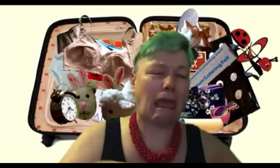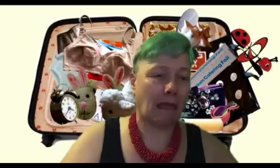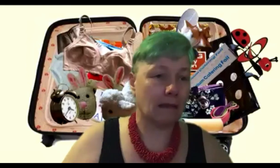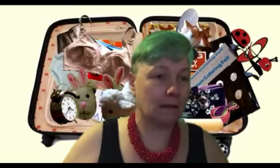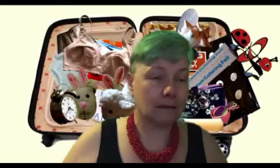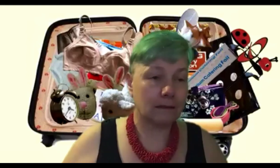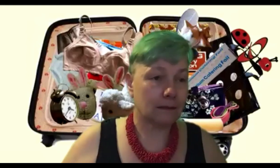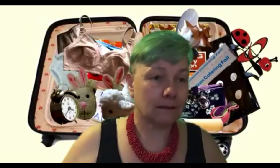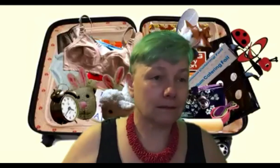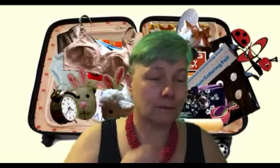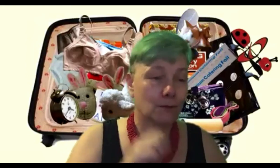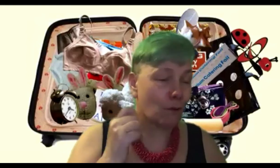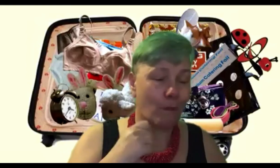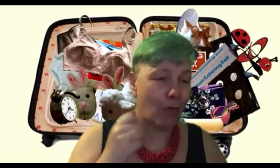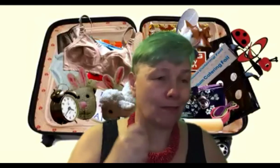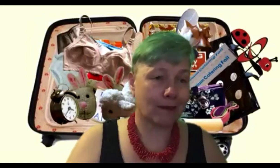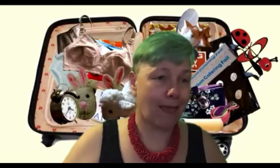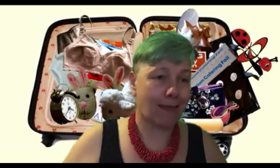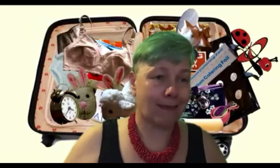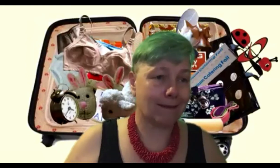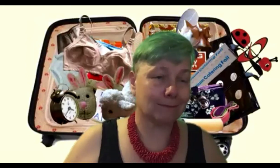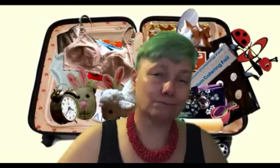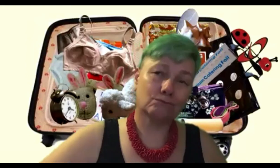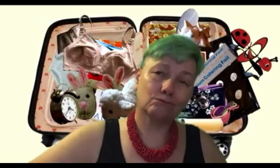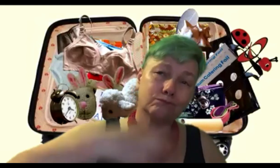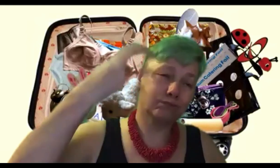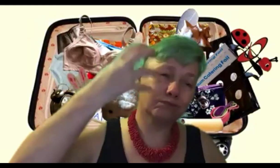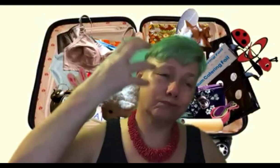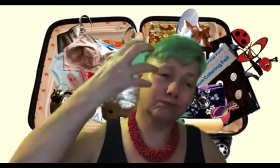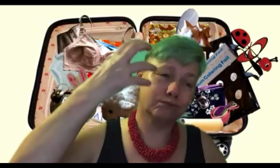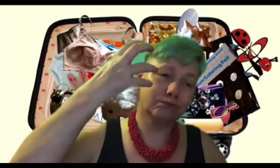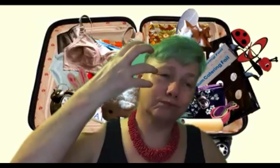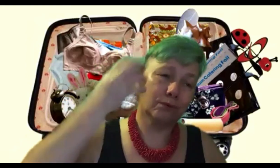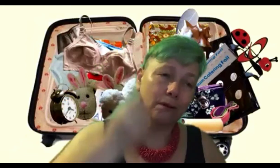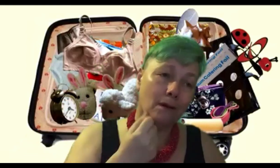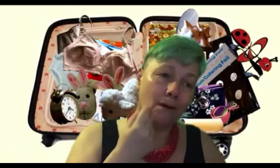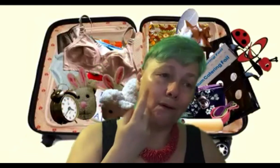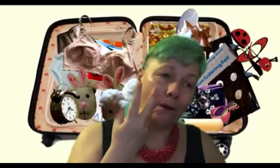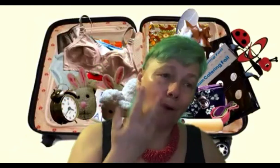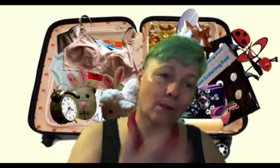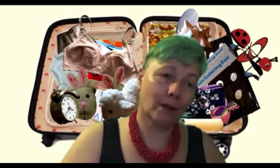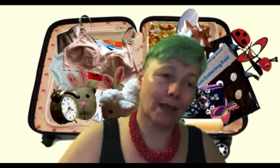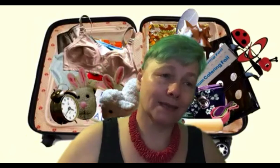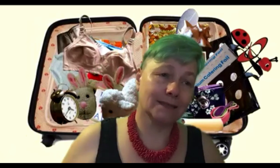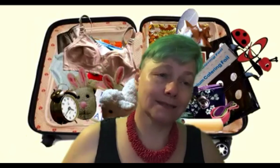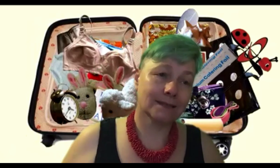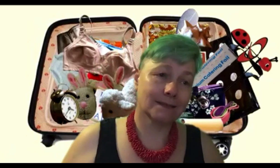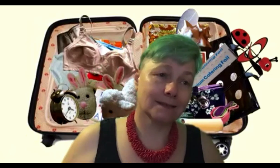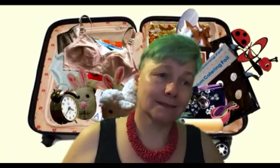"What a fuss you used to make about that. But it was always sunny on your birthday."